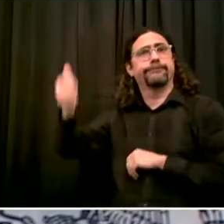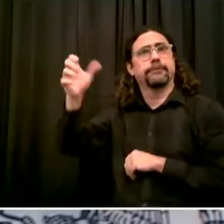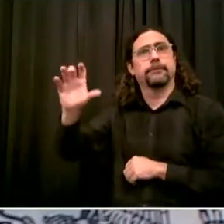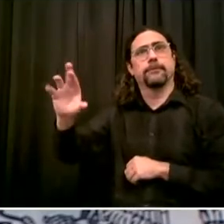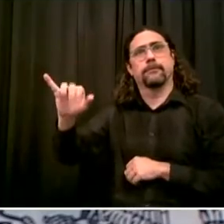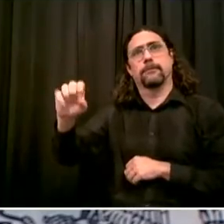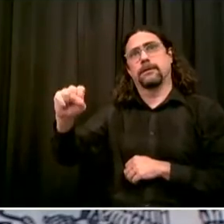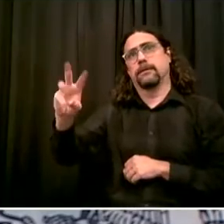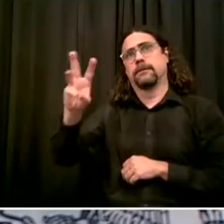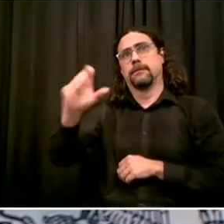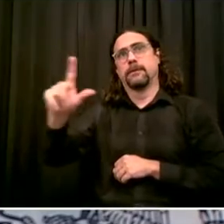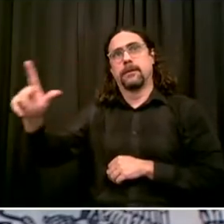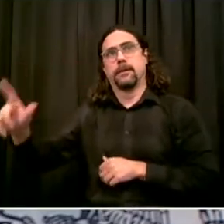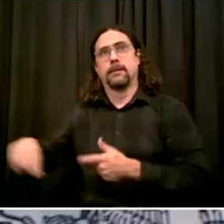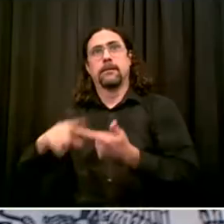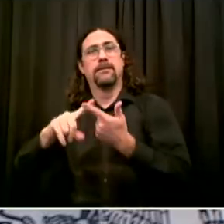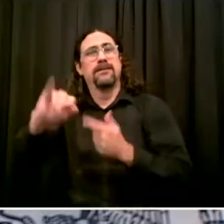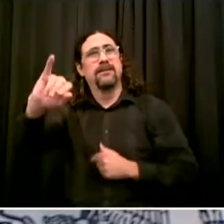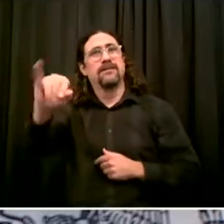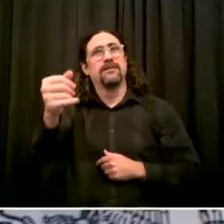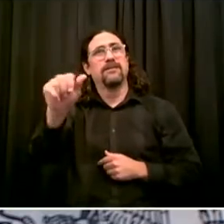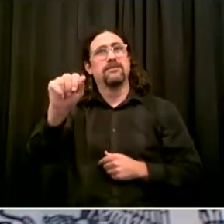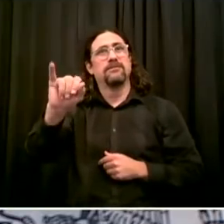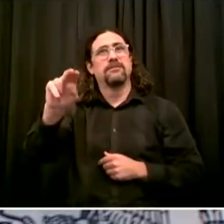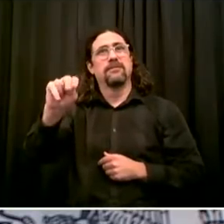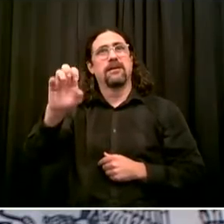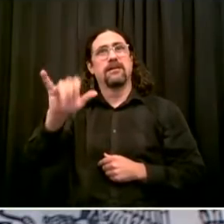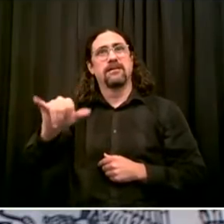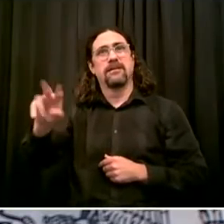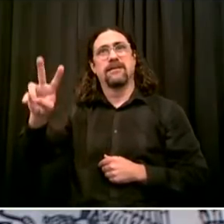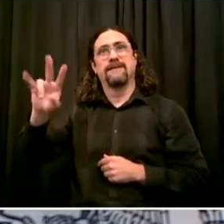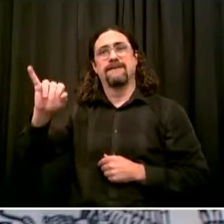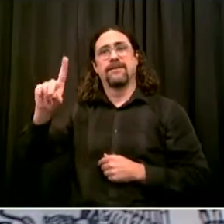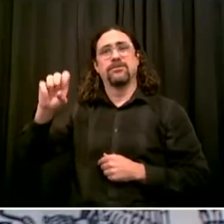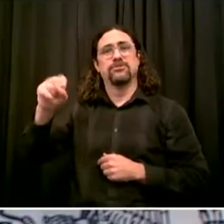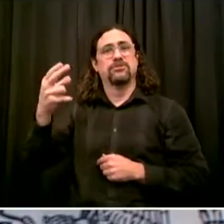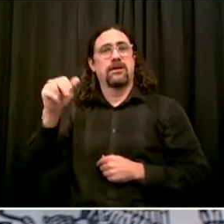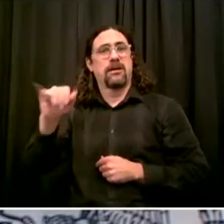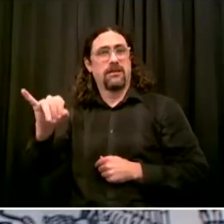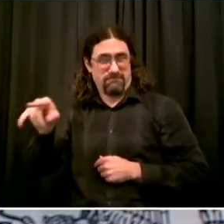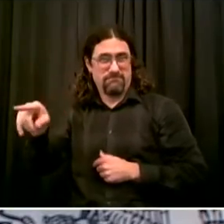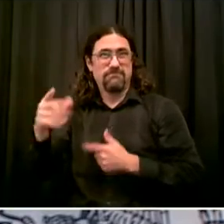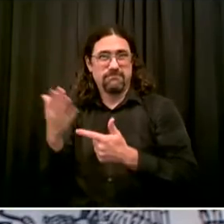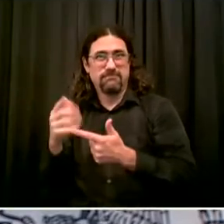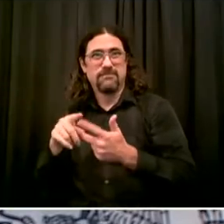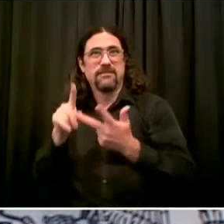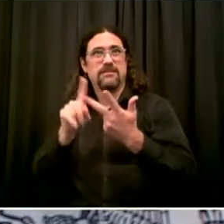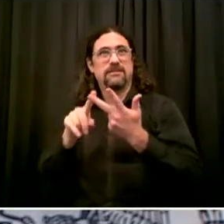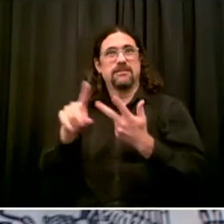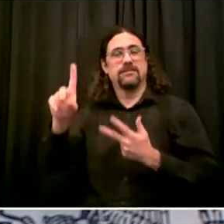IN THE MEDIA. WE HAVE THE COMMISSIONER, THE OFFICE OF